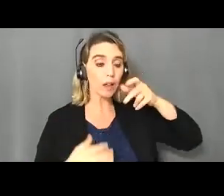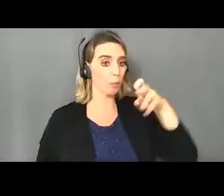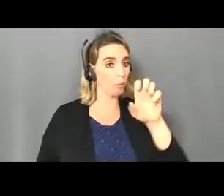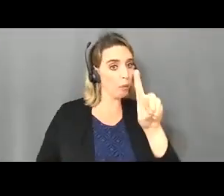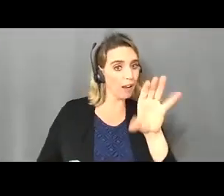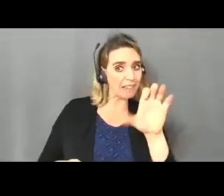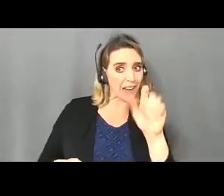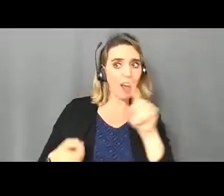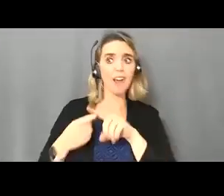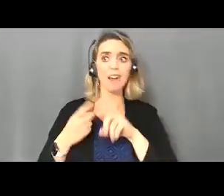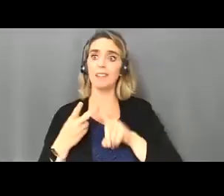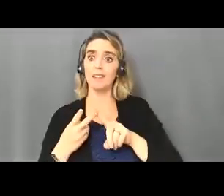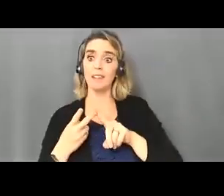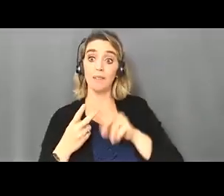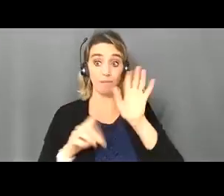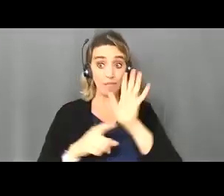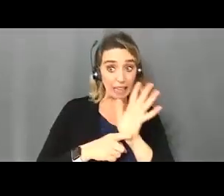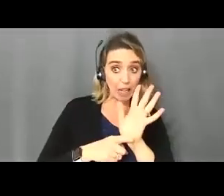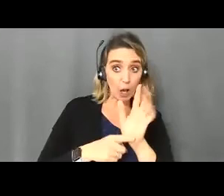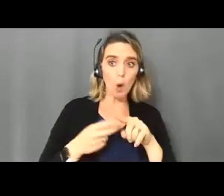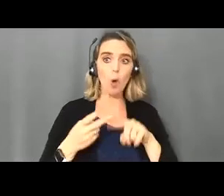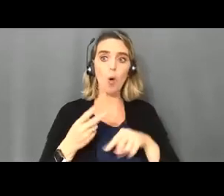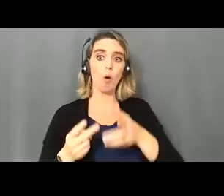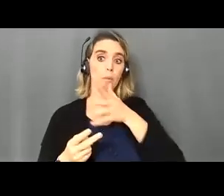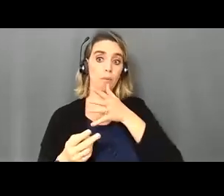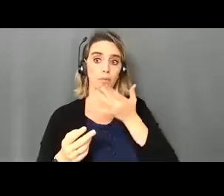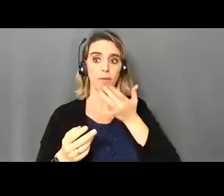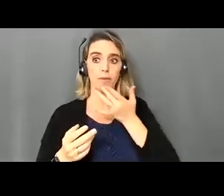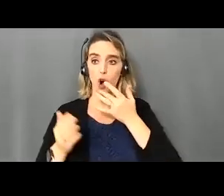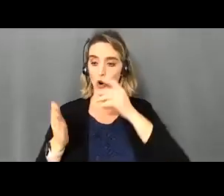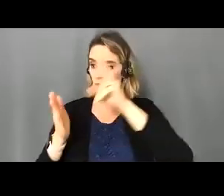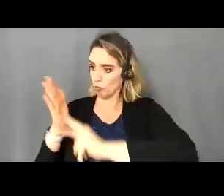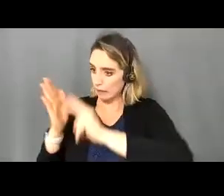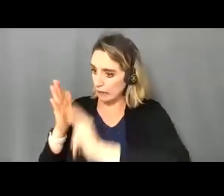Do they prefer written words, electronic content?"